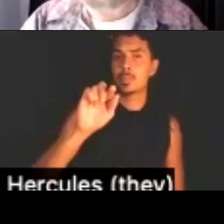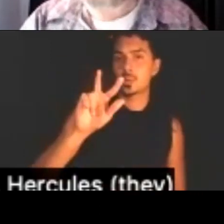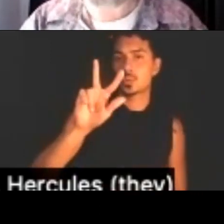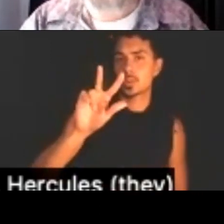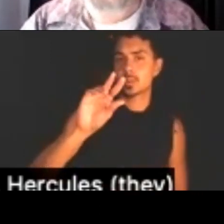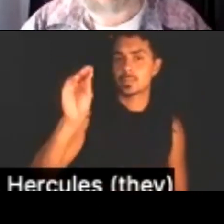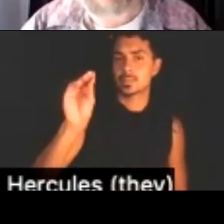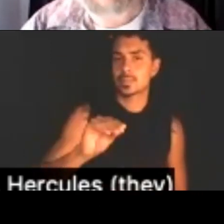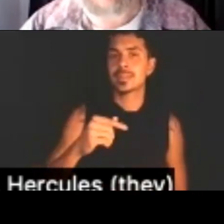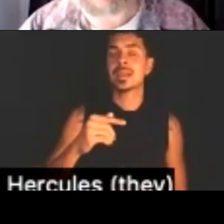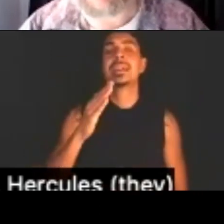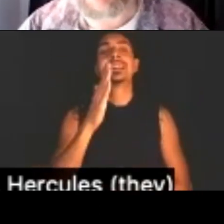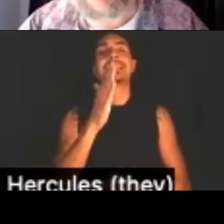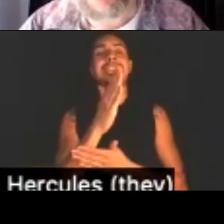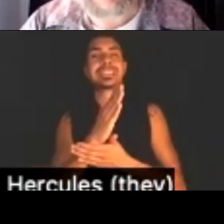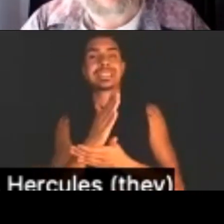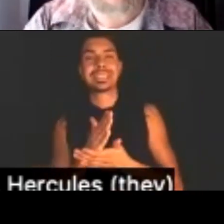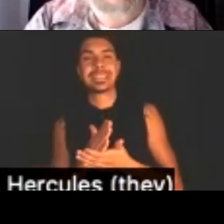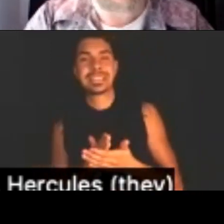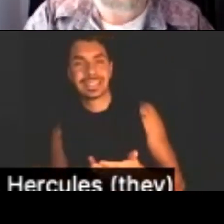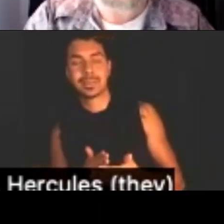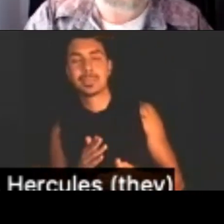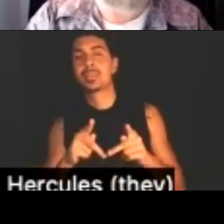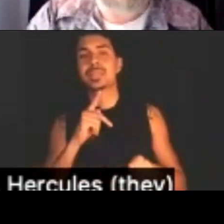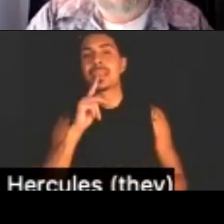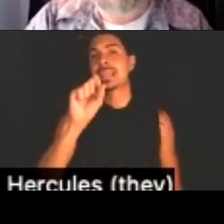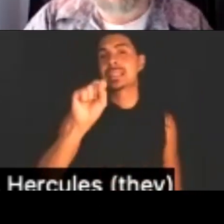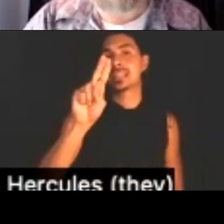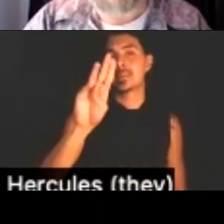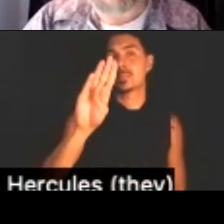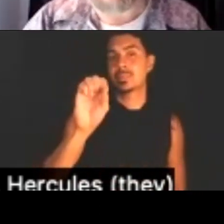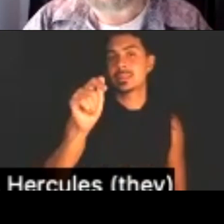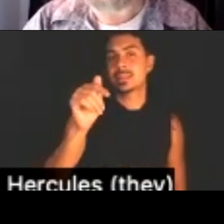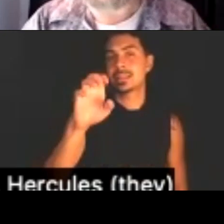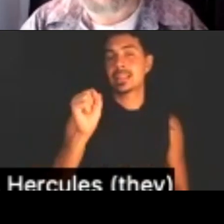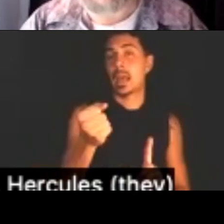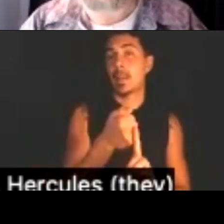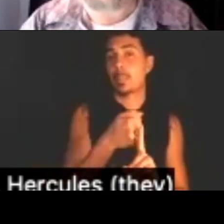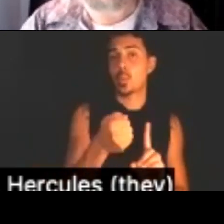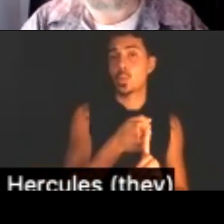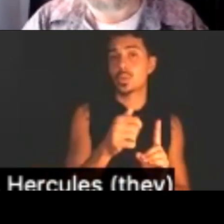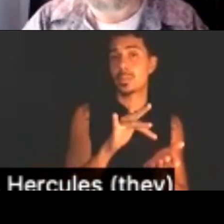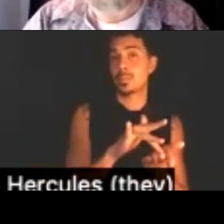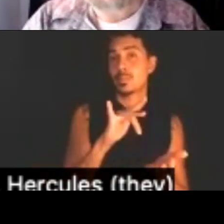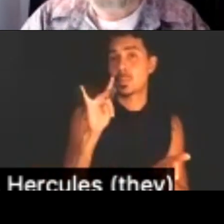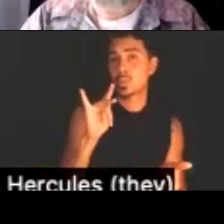I tend to prefer to call it substance use because we know when people are dealing with trauma in particular,